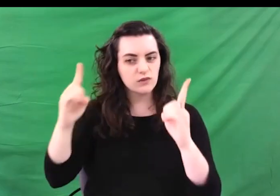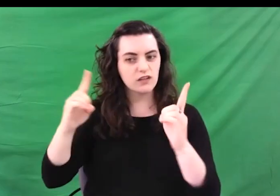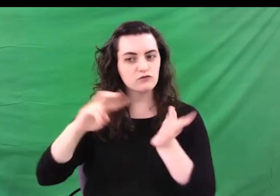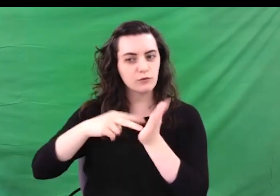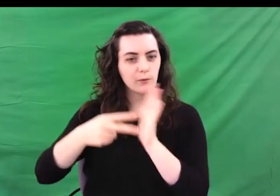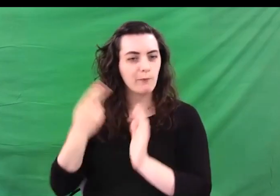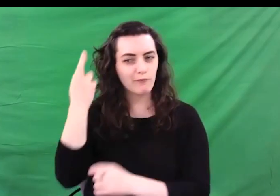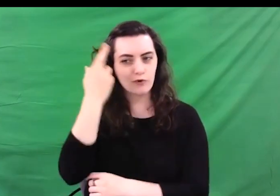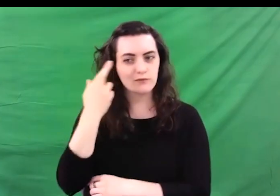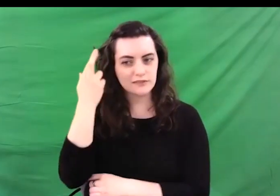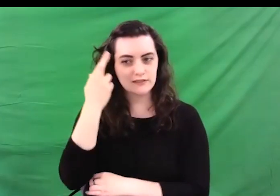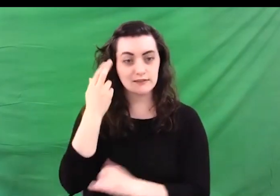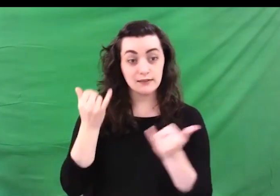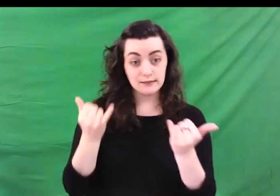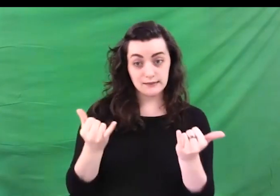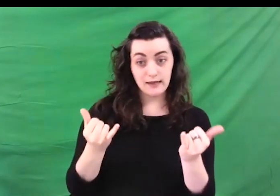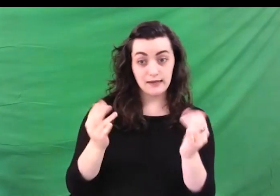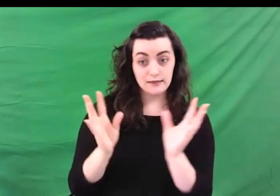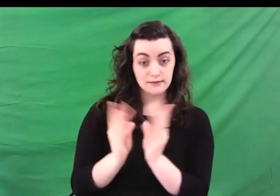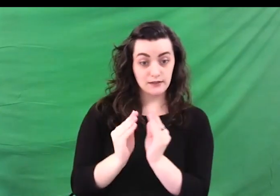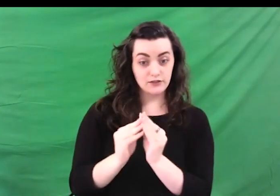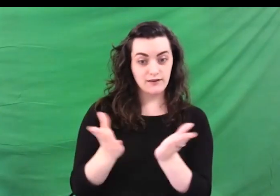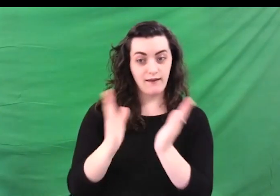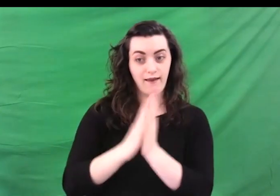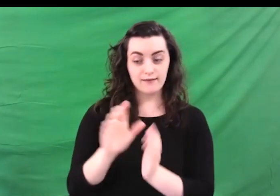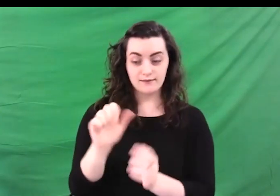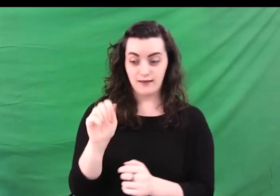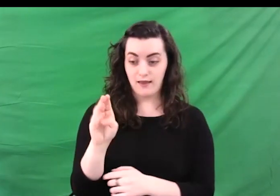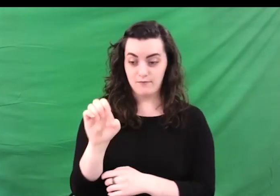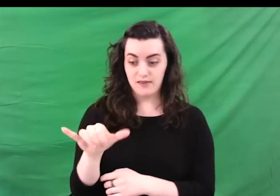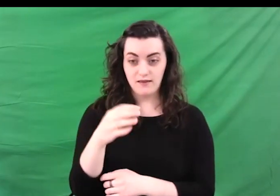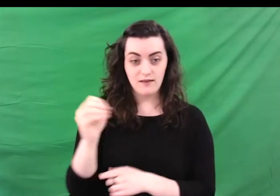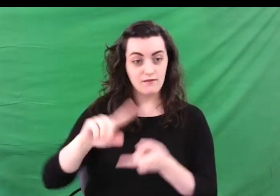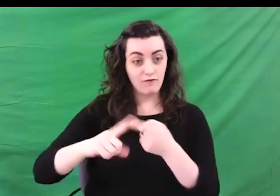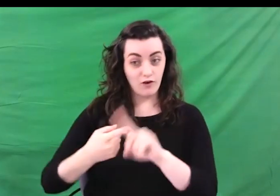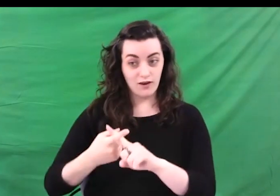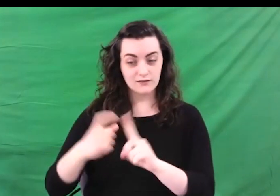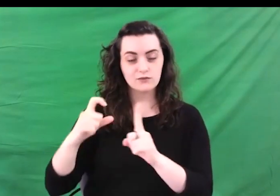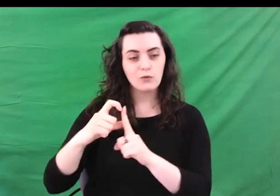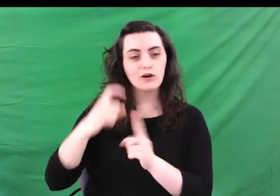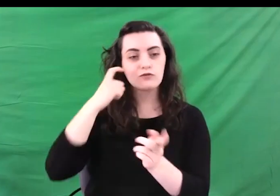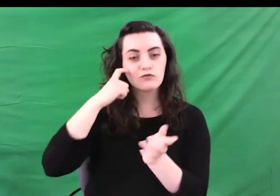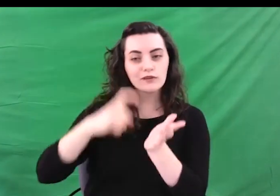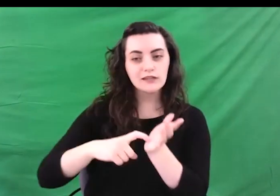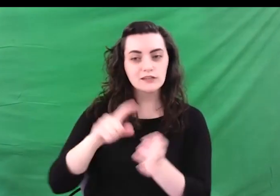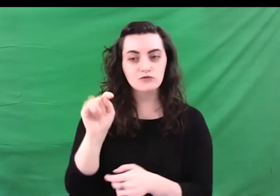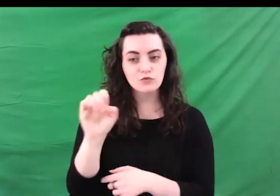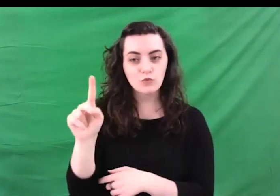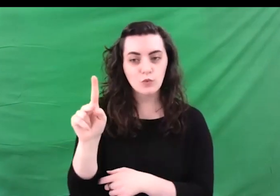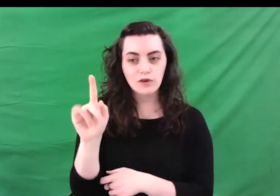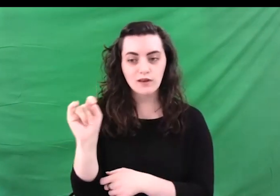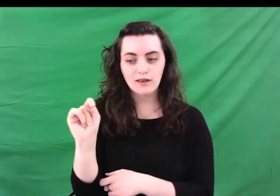Today's session of "Ask Abbey and Friends Word Recognition Toolkit for Deaf and Hard of Hearing Learners" is on visual phonics.